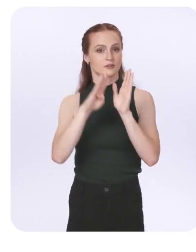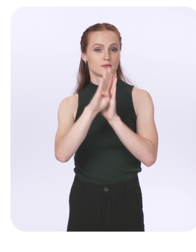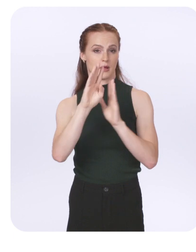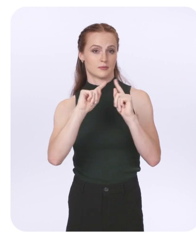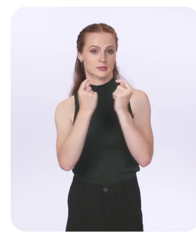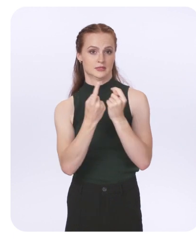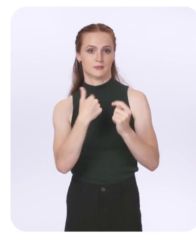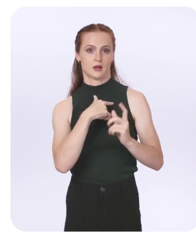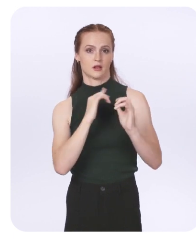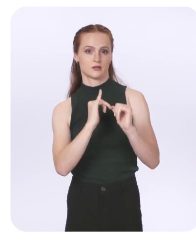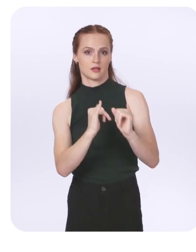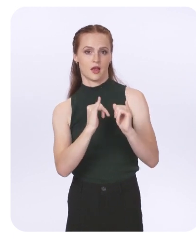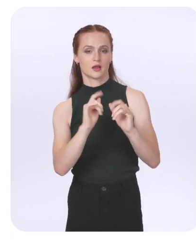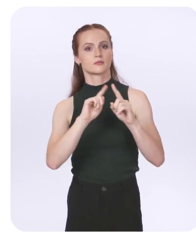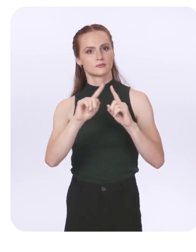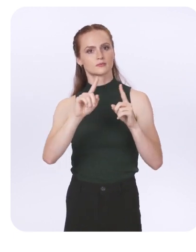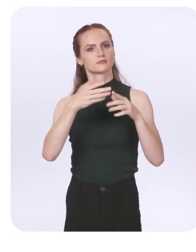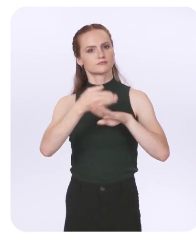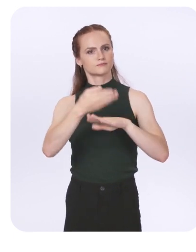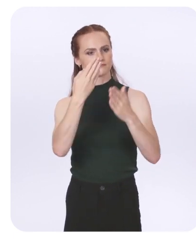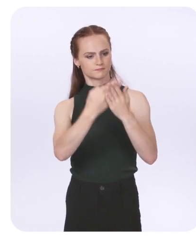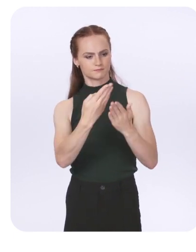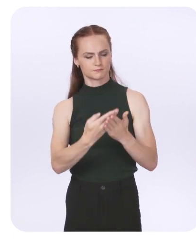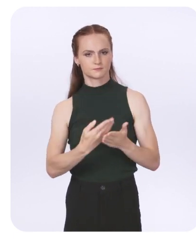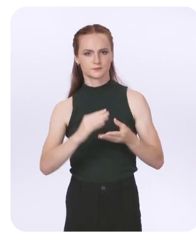including updating your game's key art to fit the update.